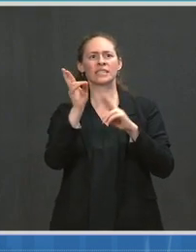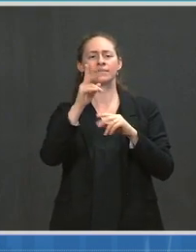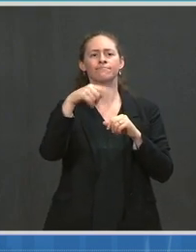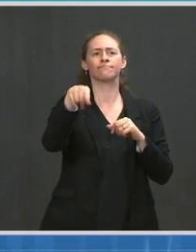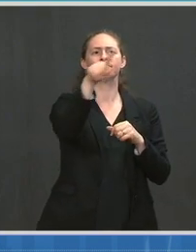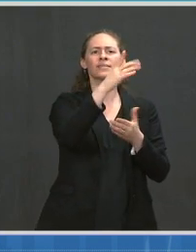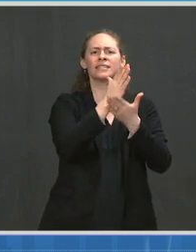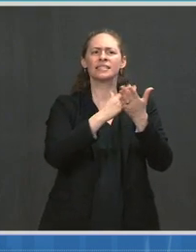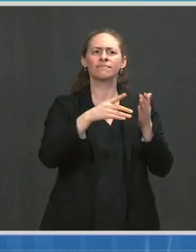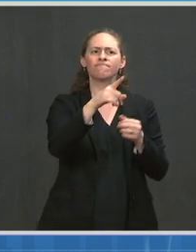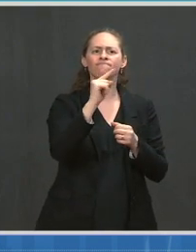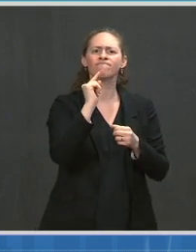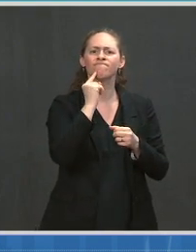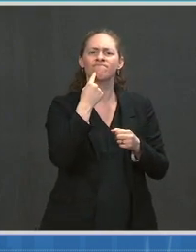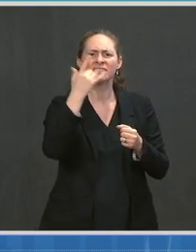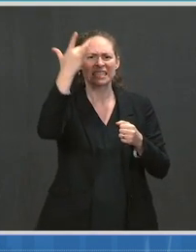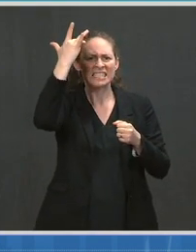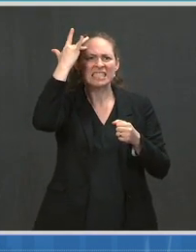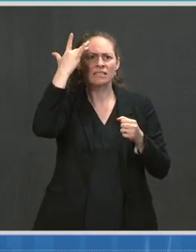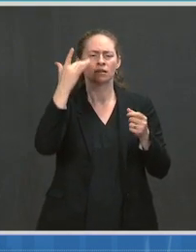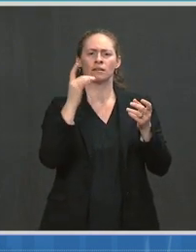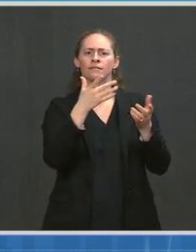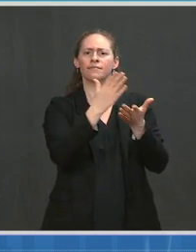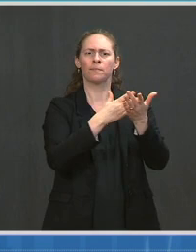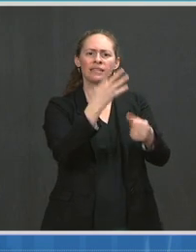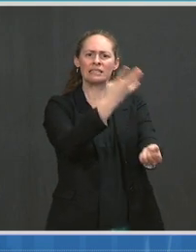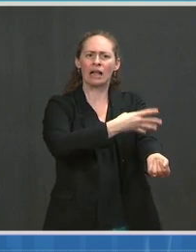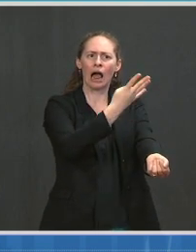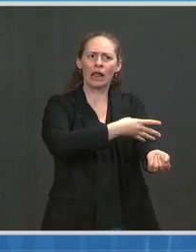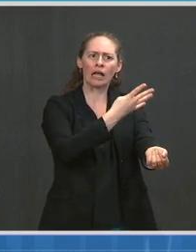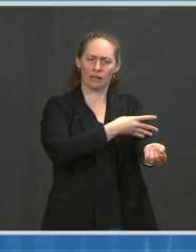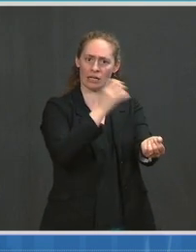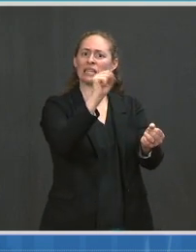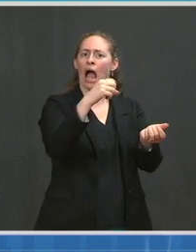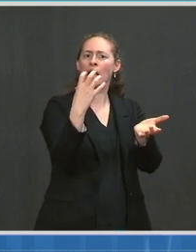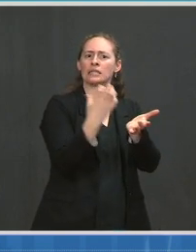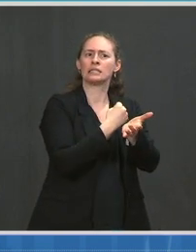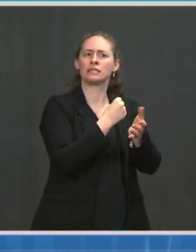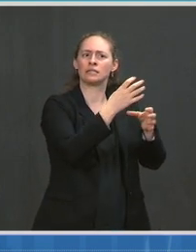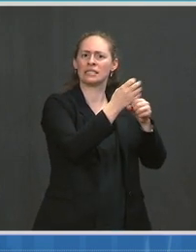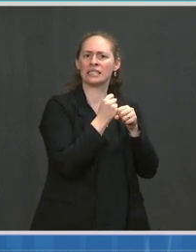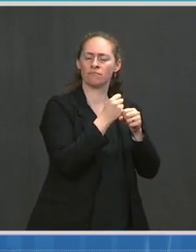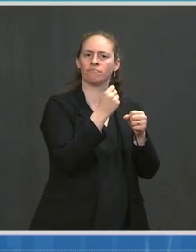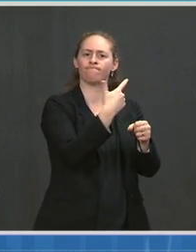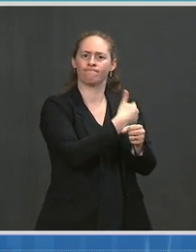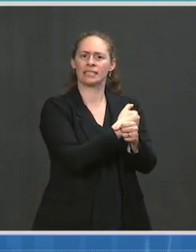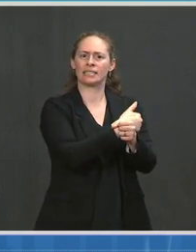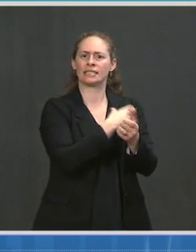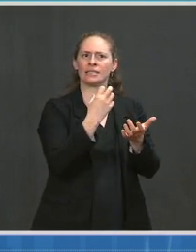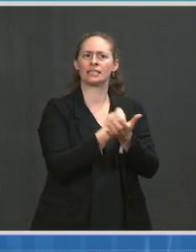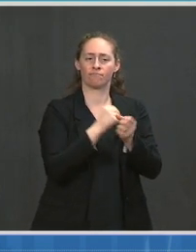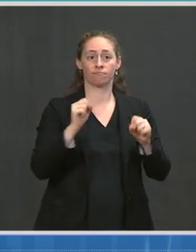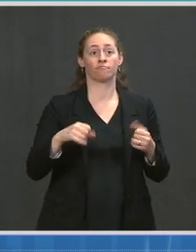Because of the progress we're making, states are following the president's call to open up eligibility to all adult Americans